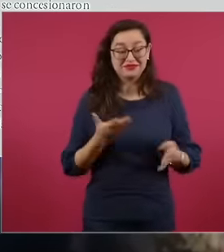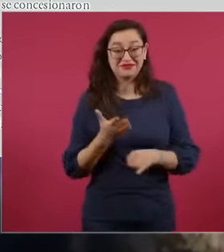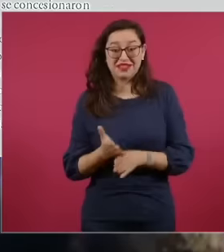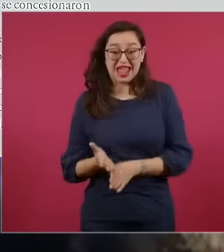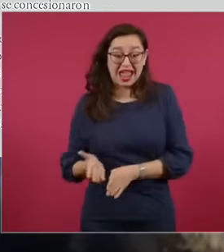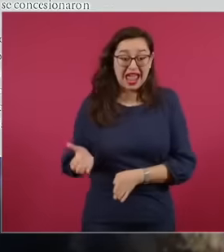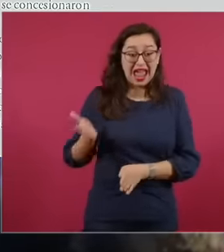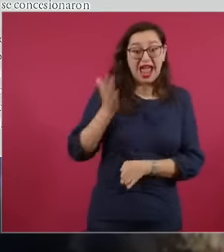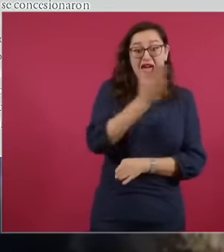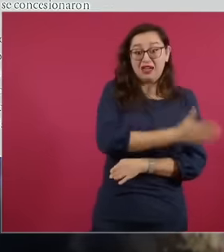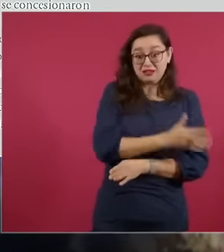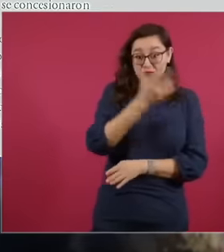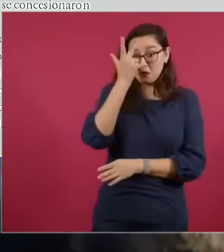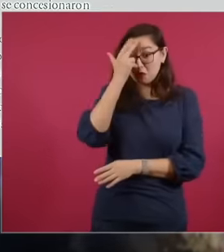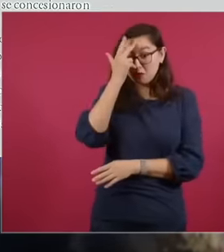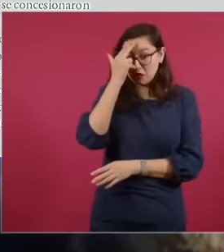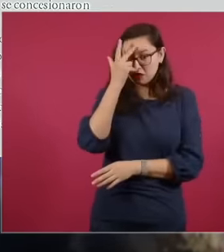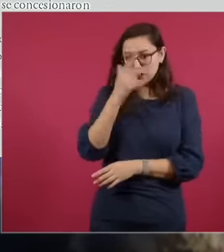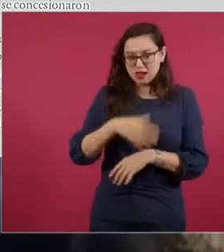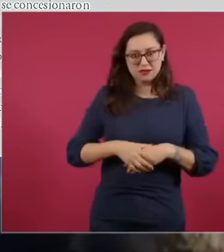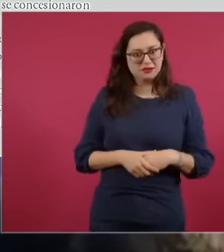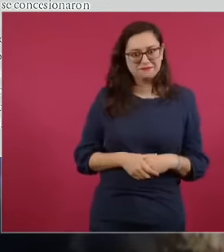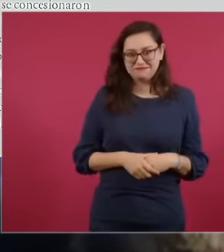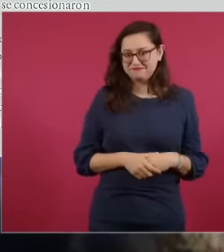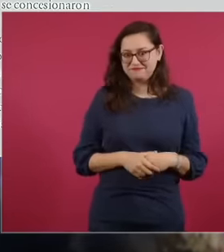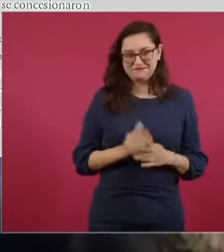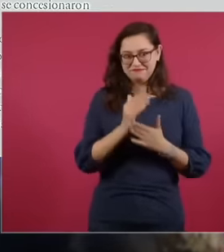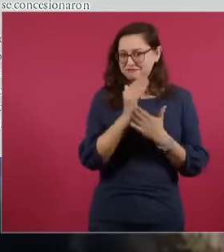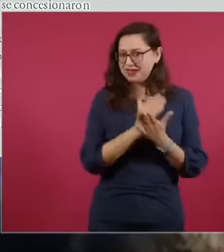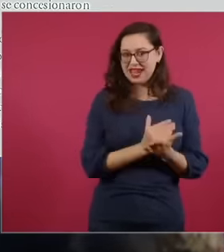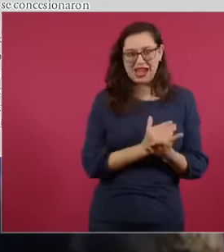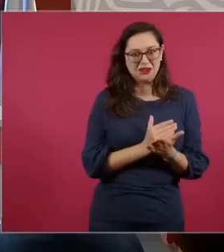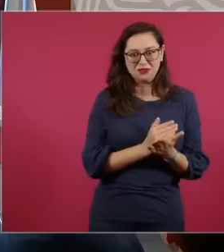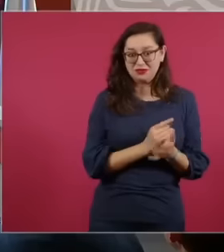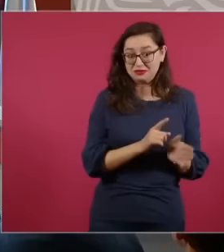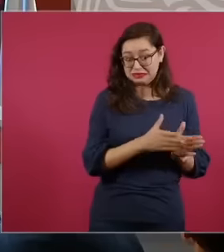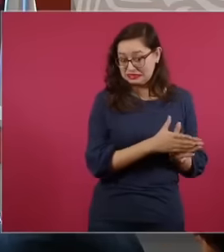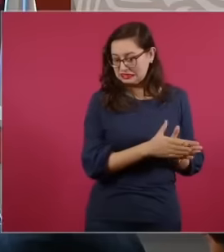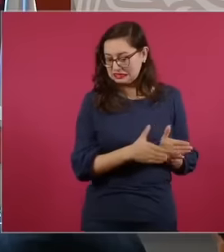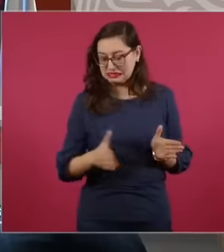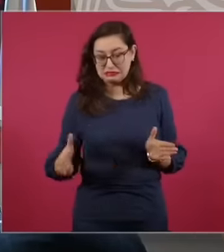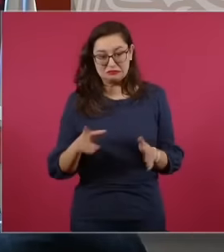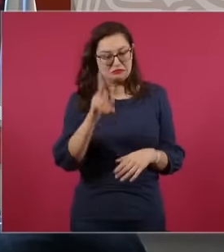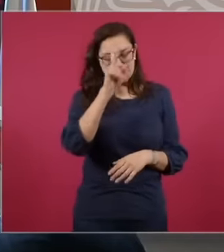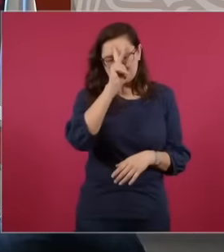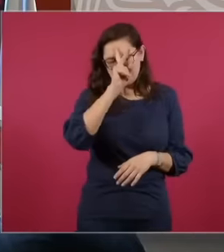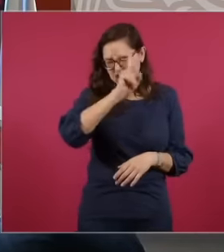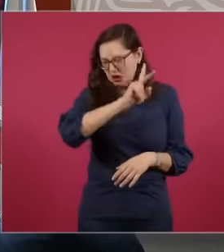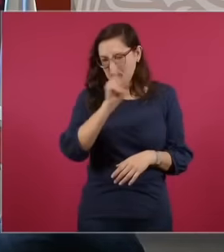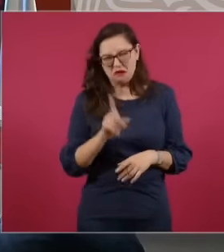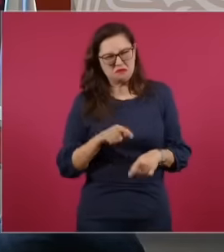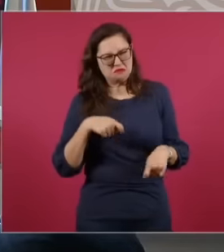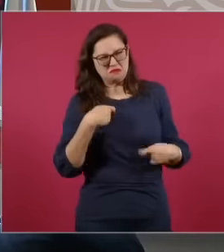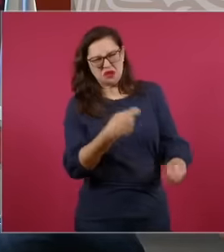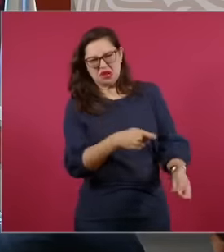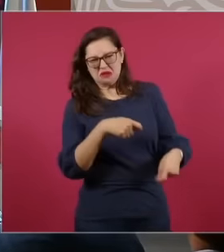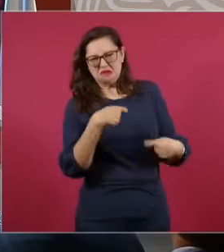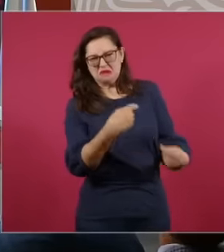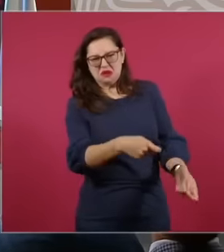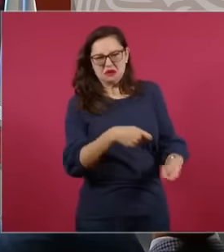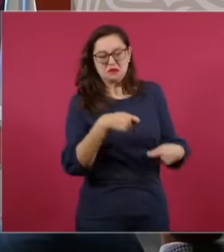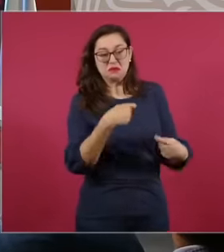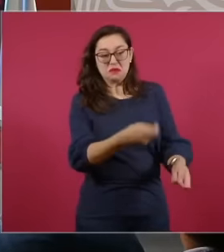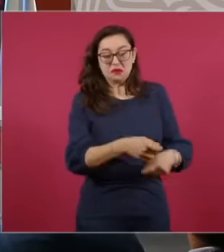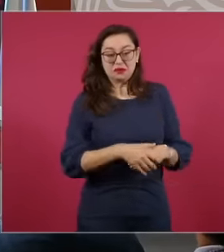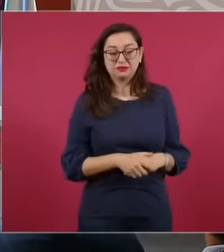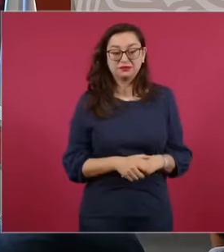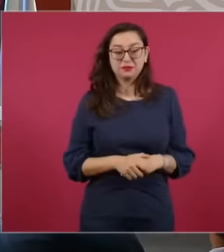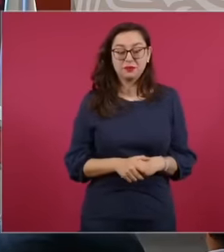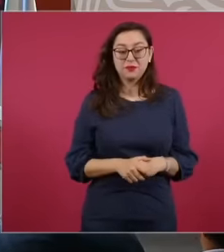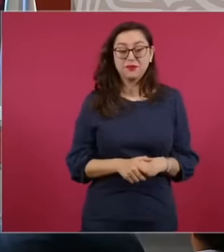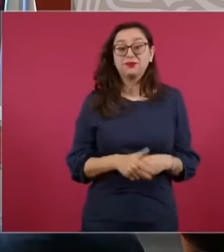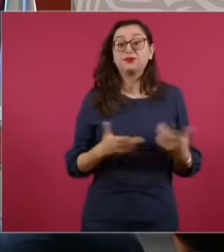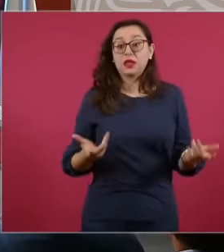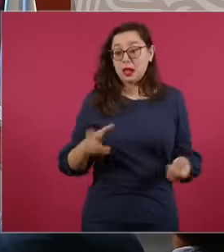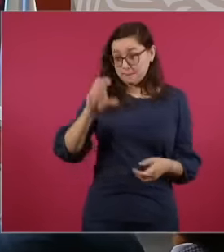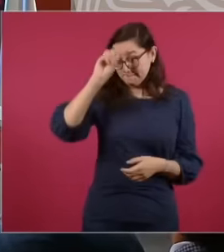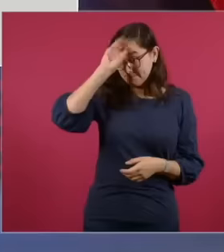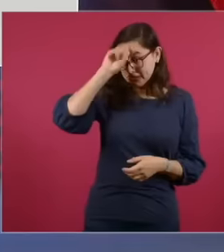national land. They repealed the tax on mineral extraction, that